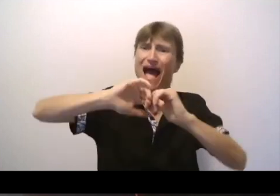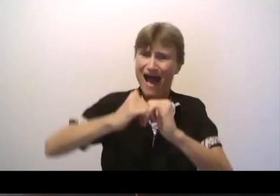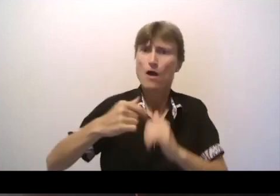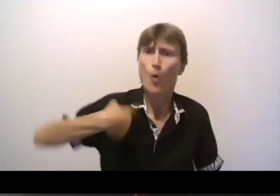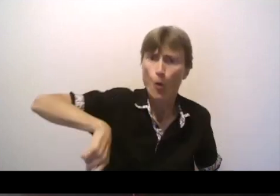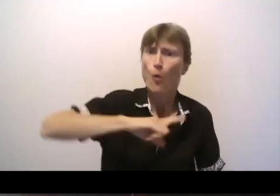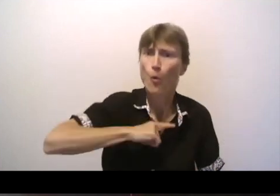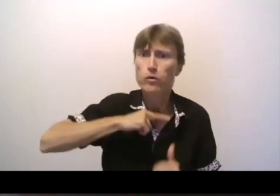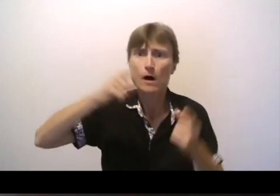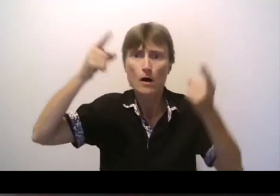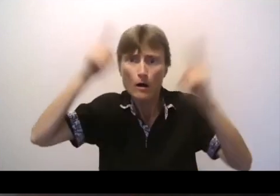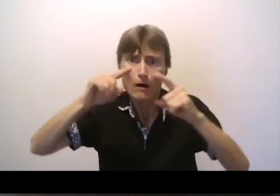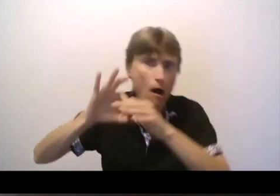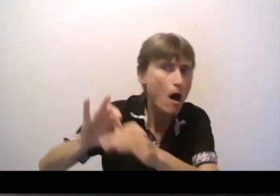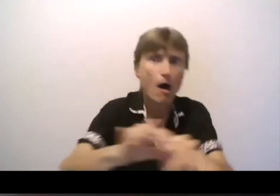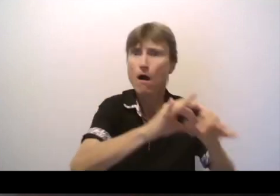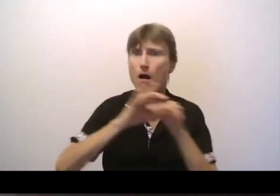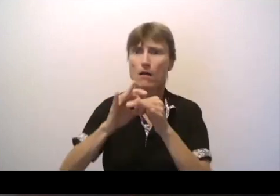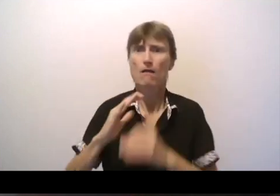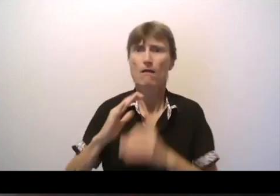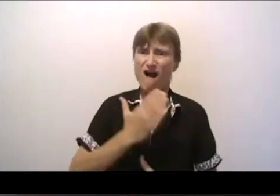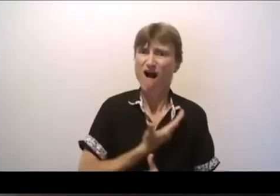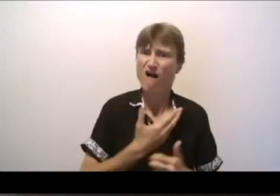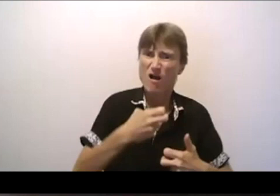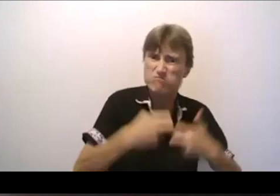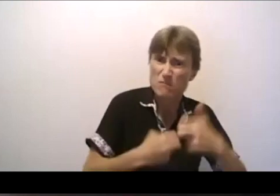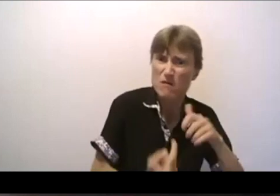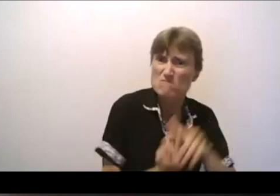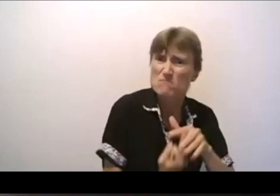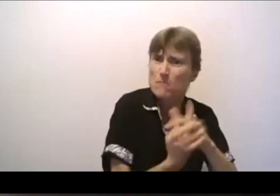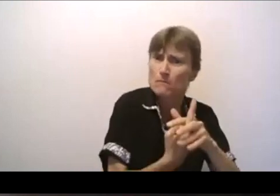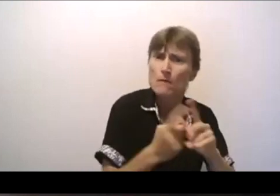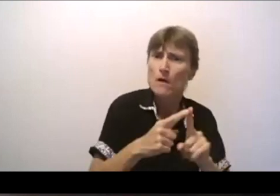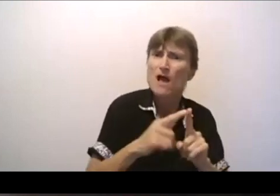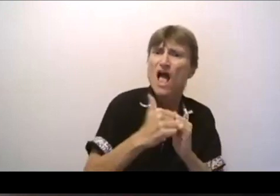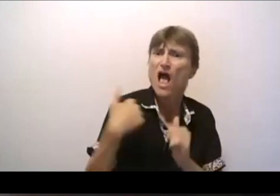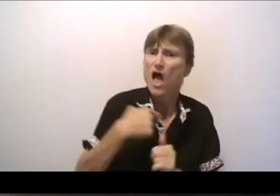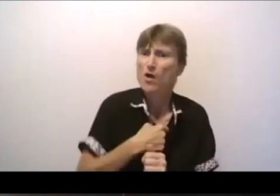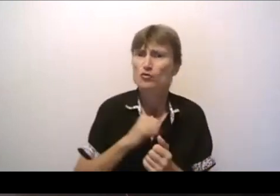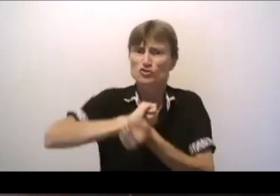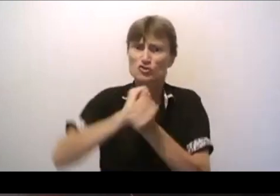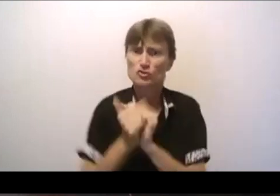how to understand our environment and how to try to go about making change and whether that is from